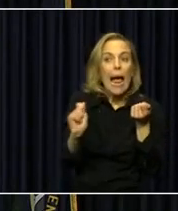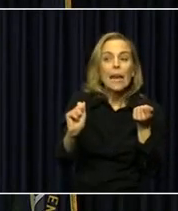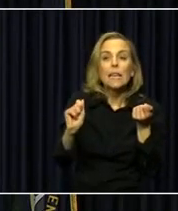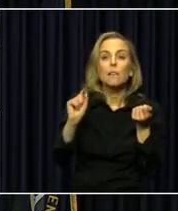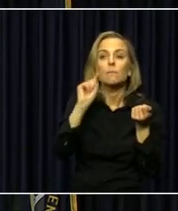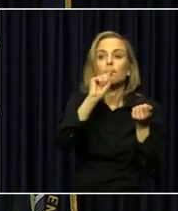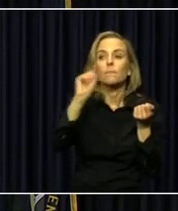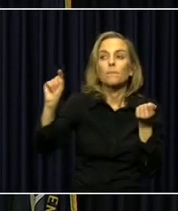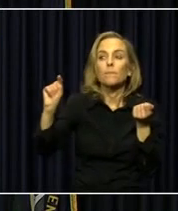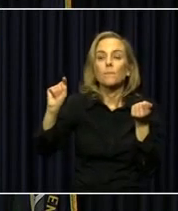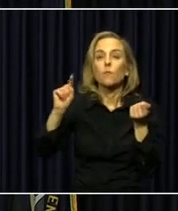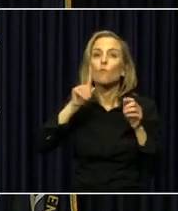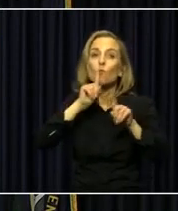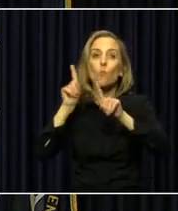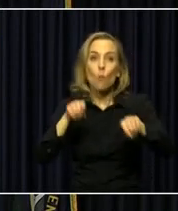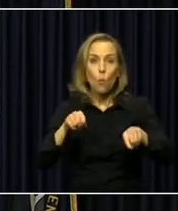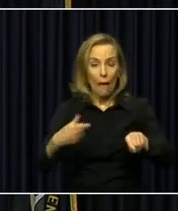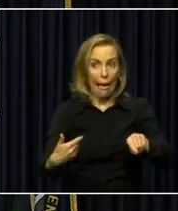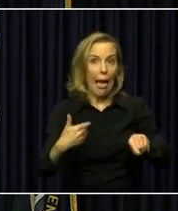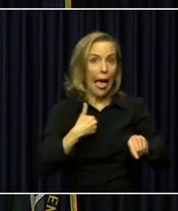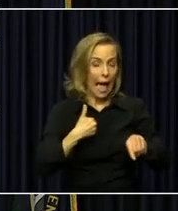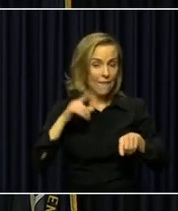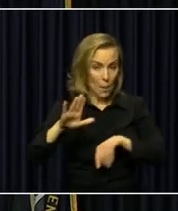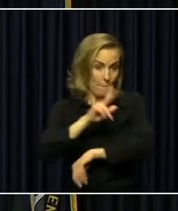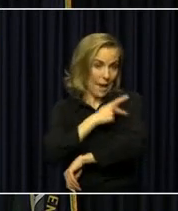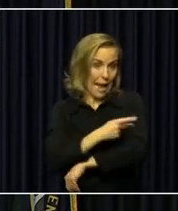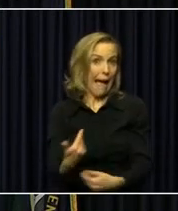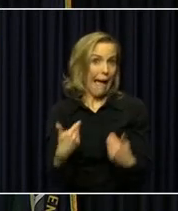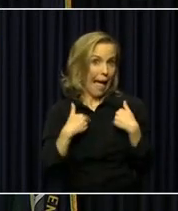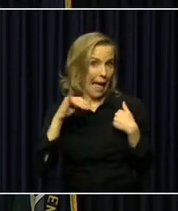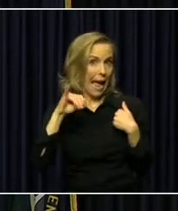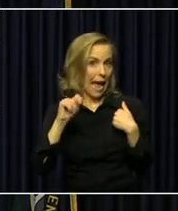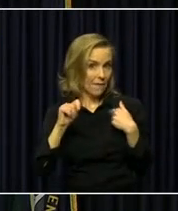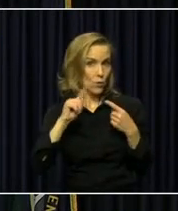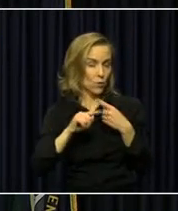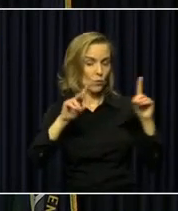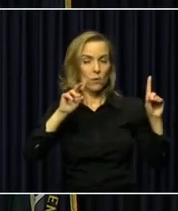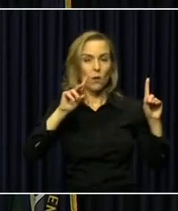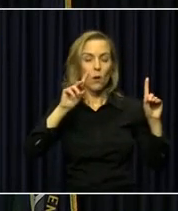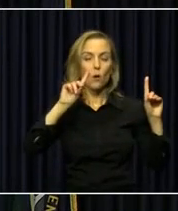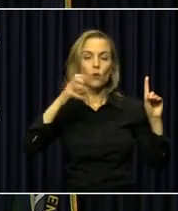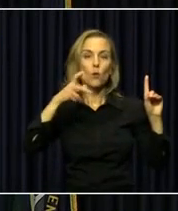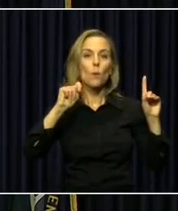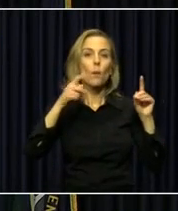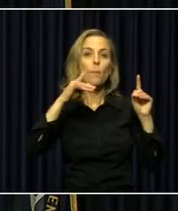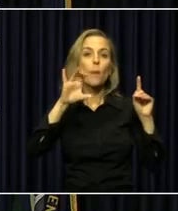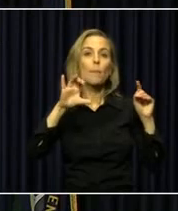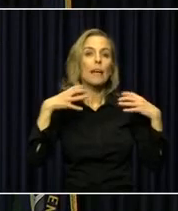EXPERTS THAT WERE RECOGNIZED NATIONALLY TO HELP ADVISE US AND